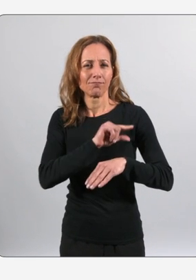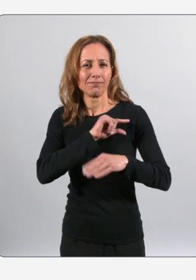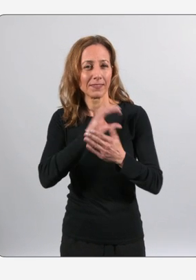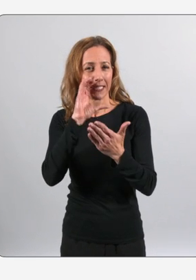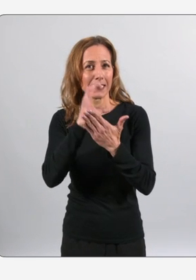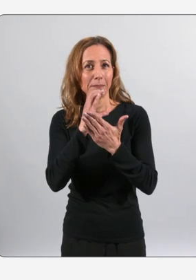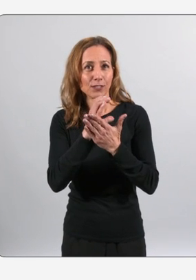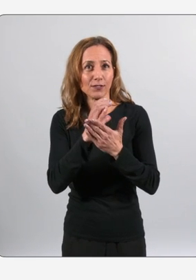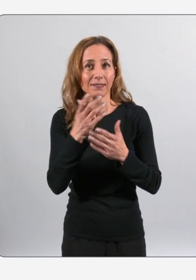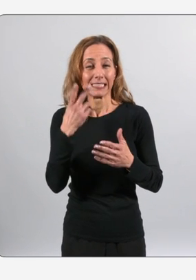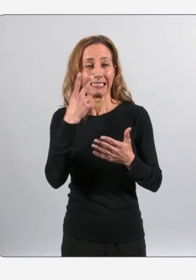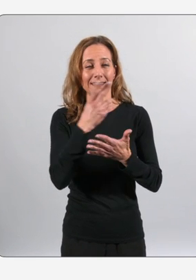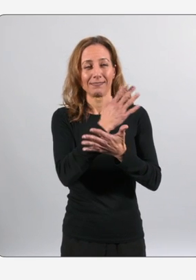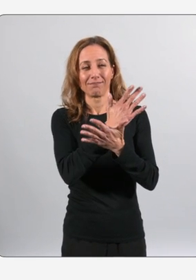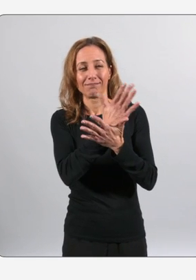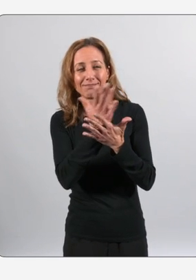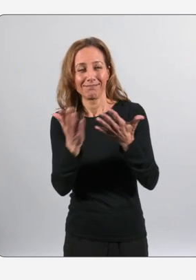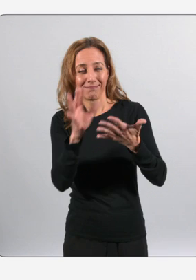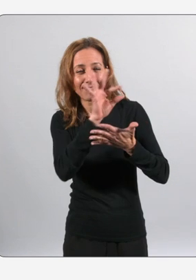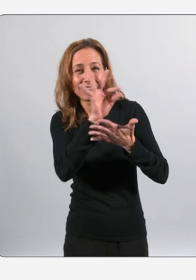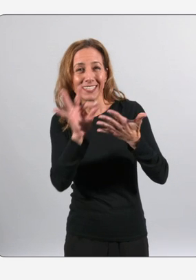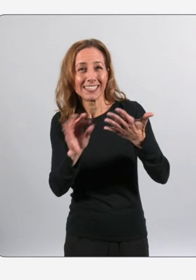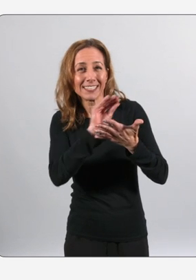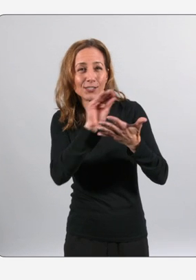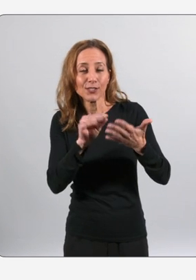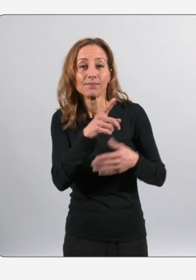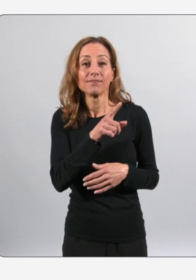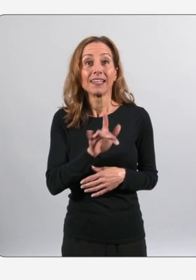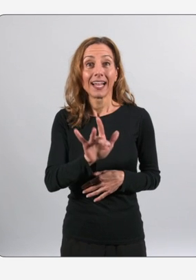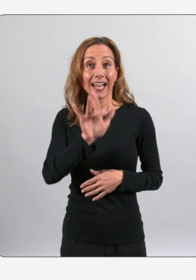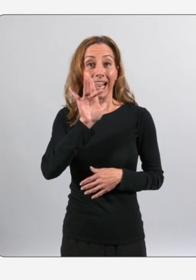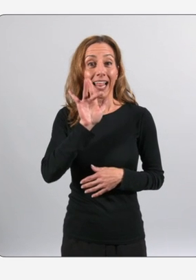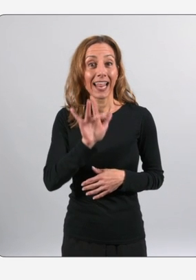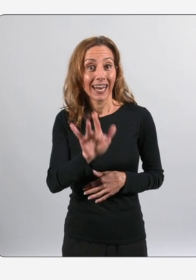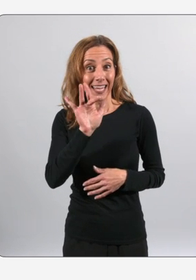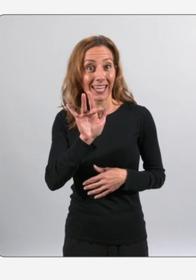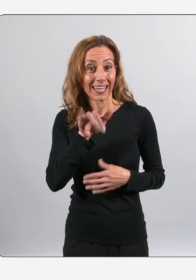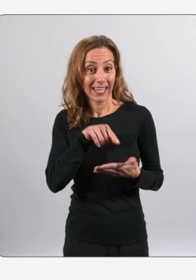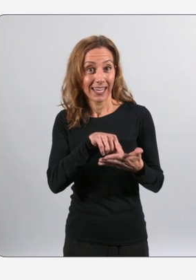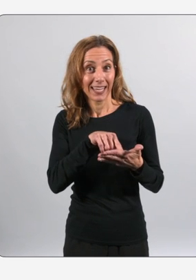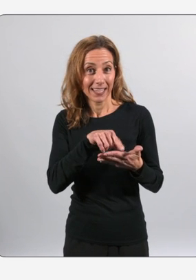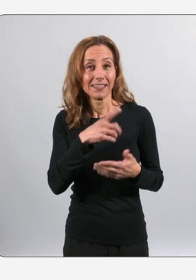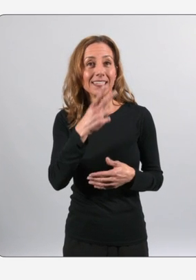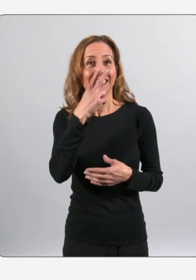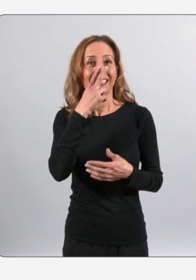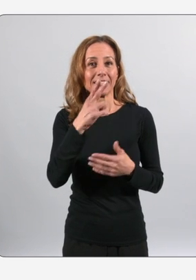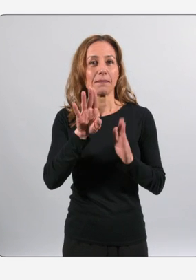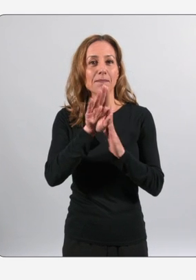get to see the full suite of features. When you click, you'll see the background is automatically removed.